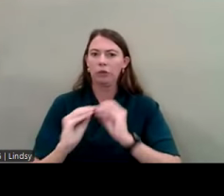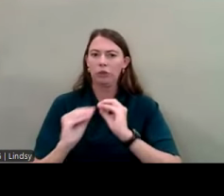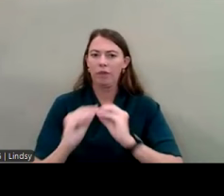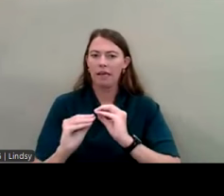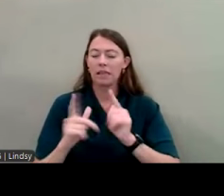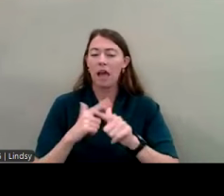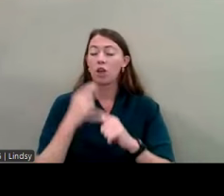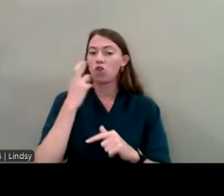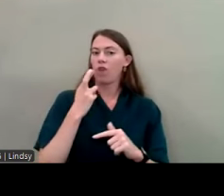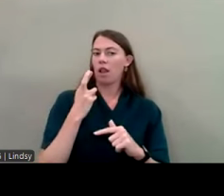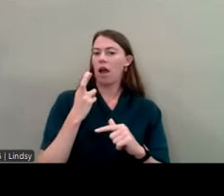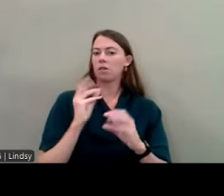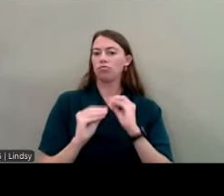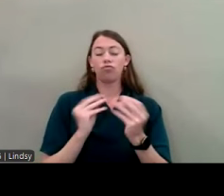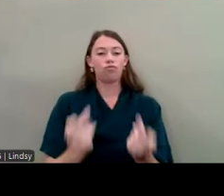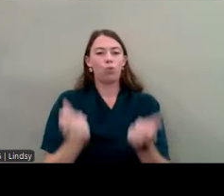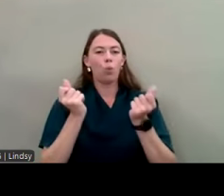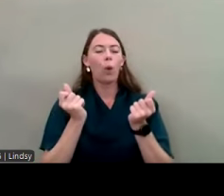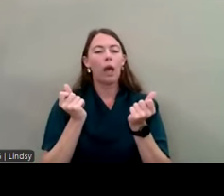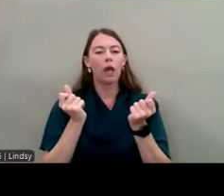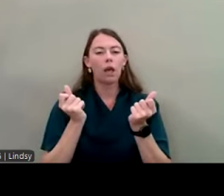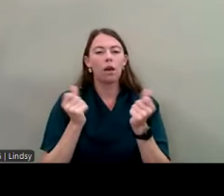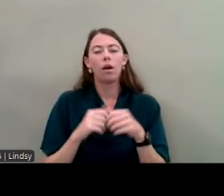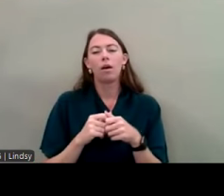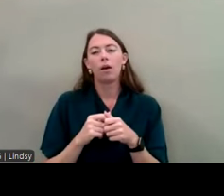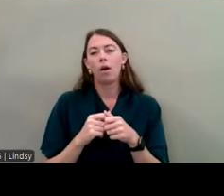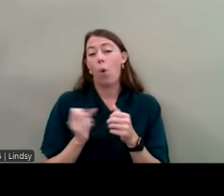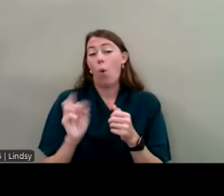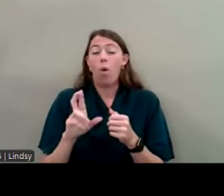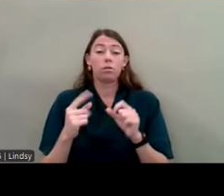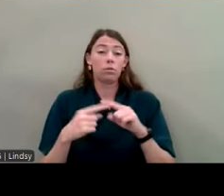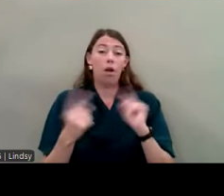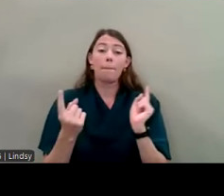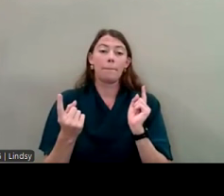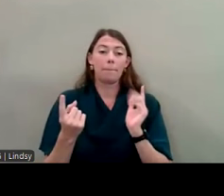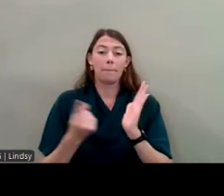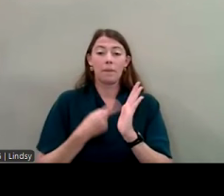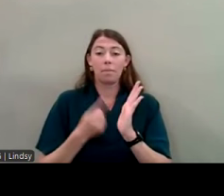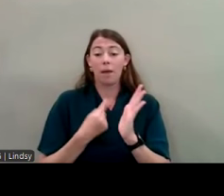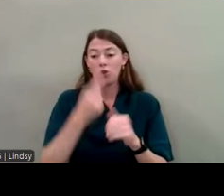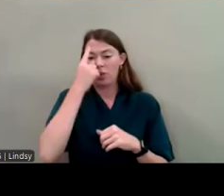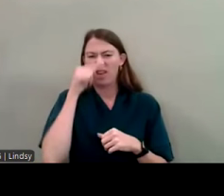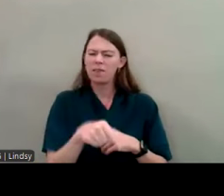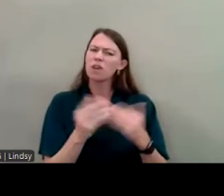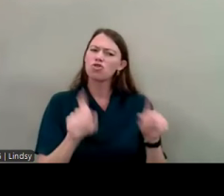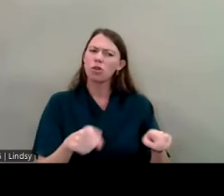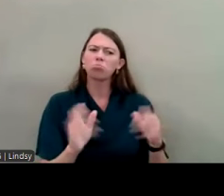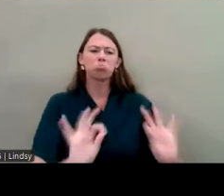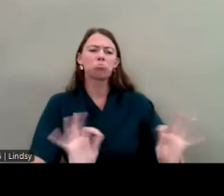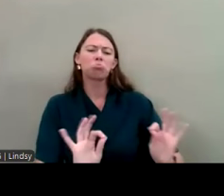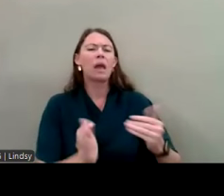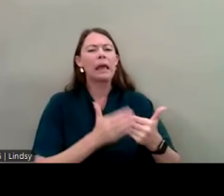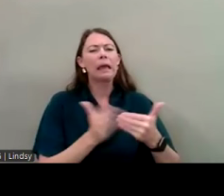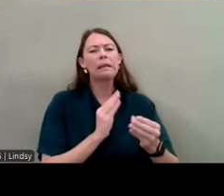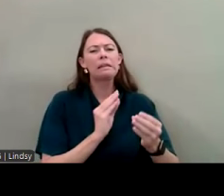in terms of time. Other issues that could take away longer that has been estimated.